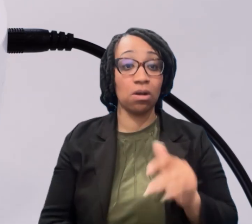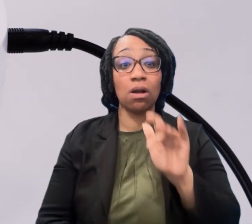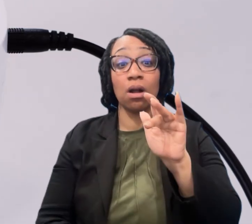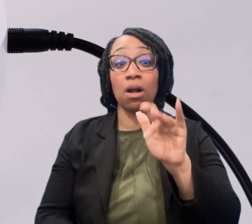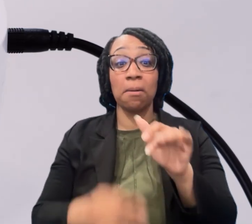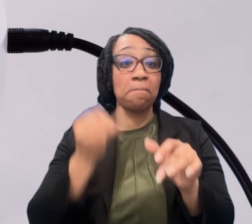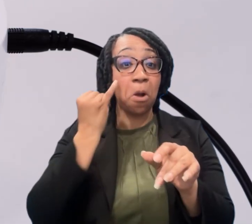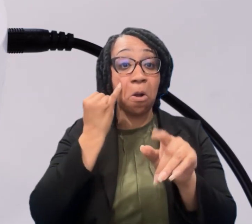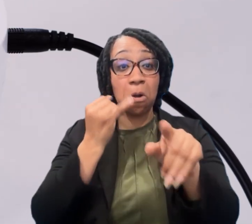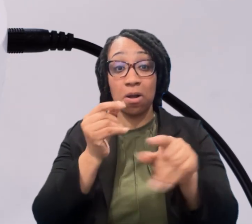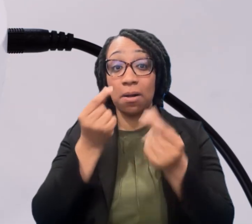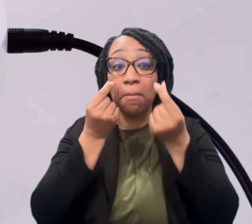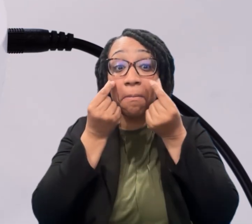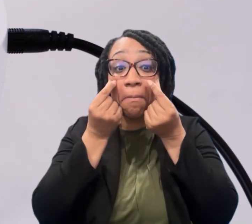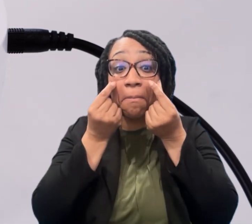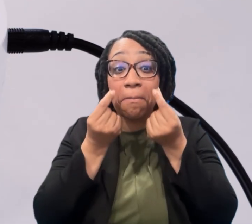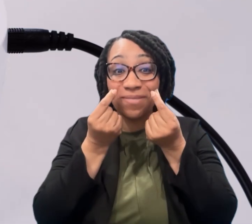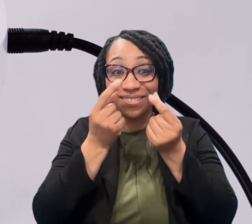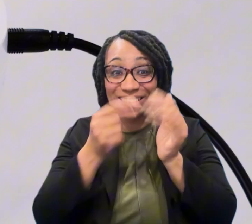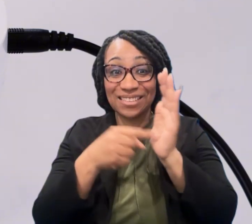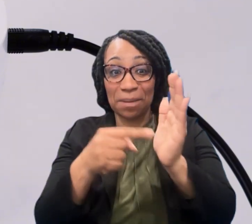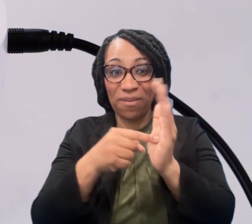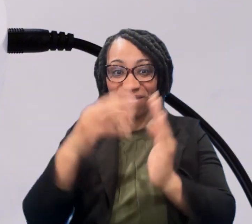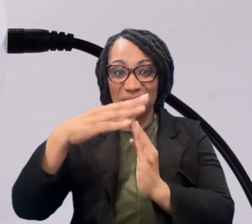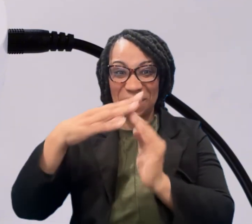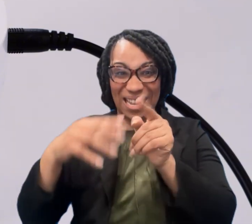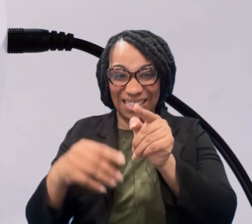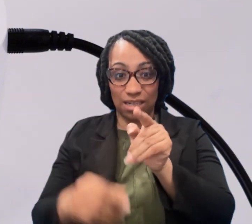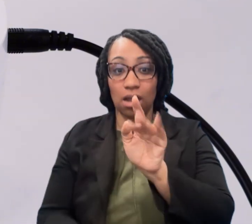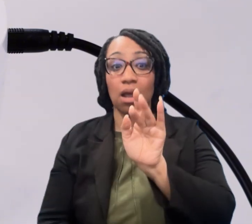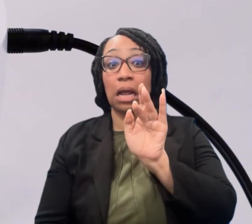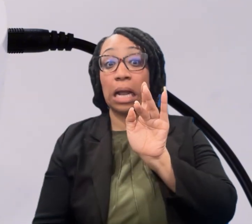2 minutes, but if you want, you can push this button with the arrow and two droplets to switch